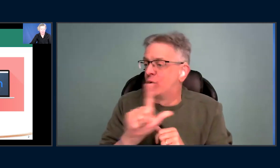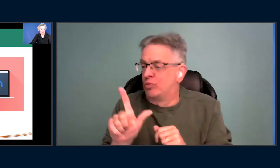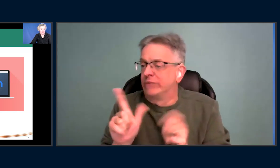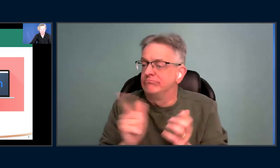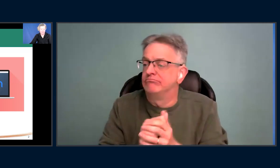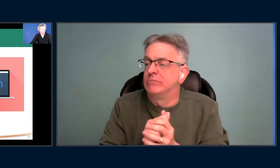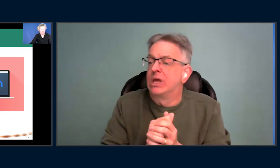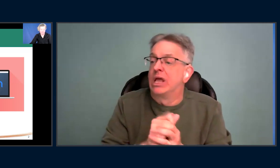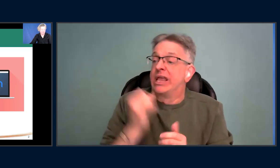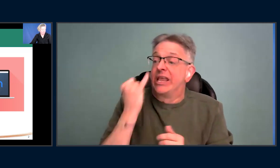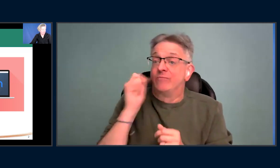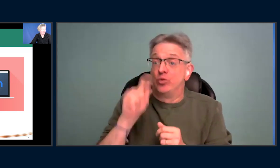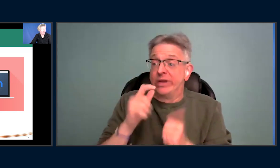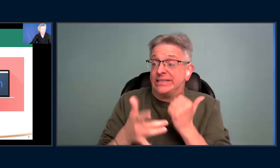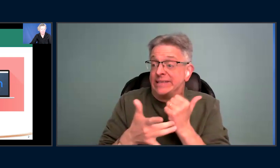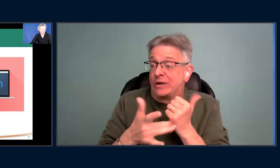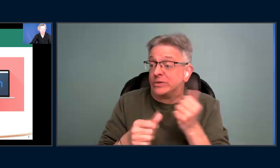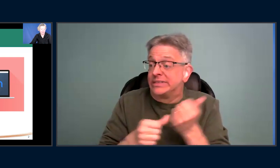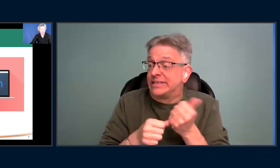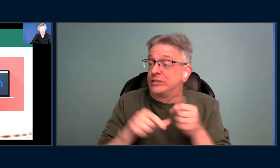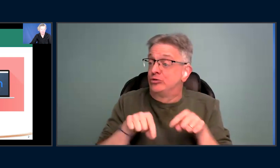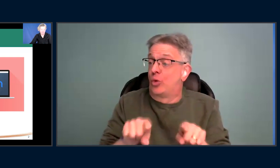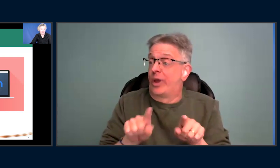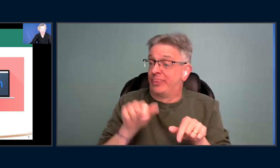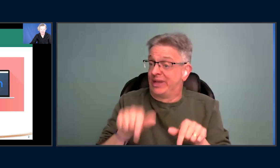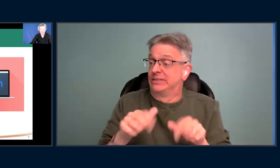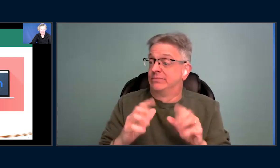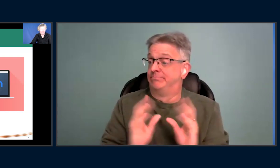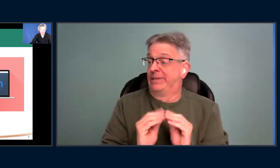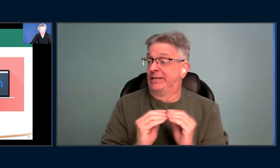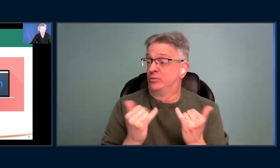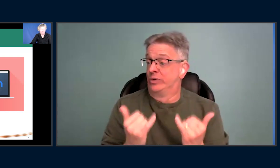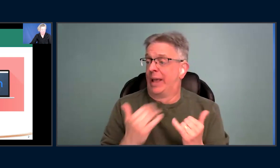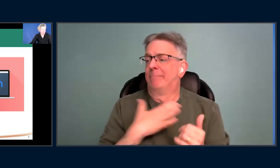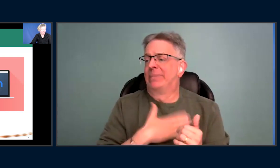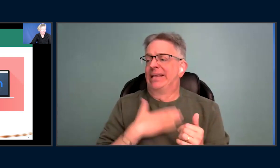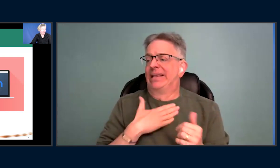and you can move that from left to right. If you need any kind of technical assistance